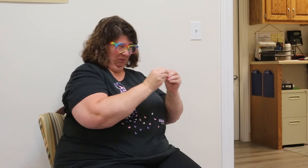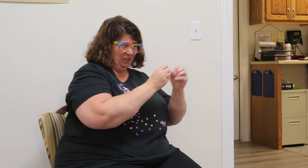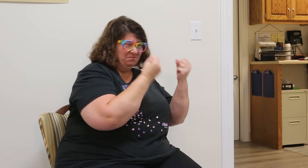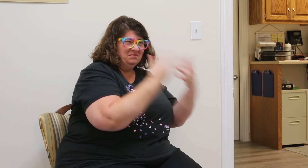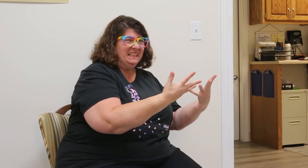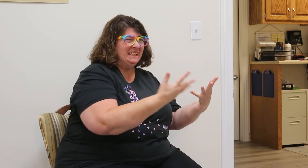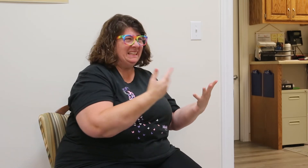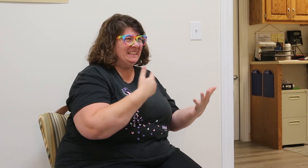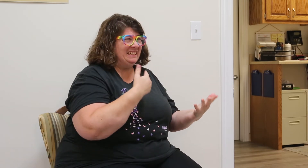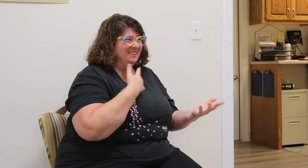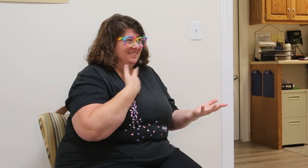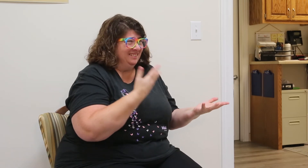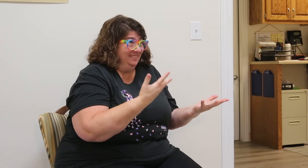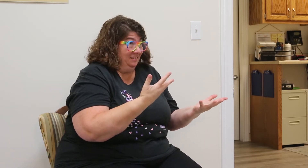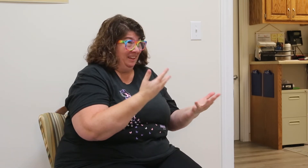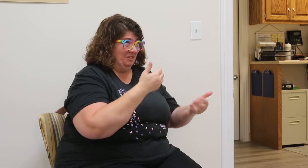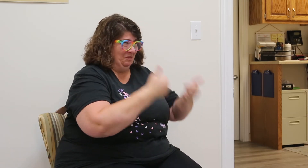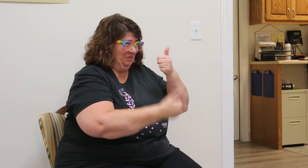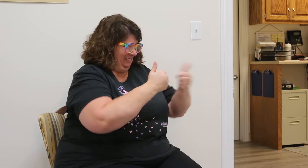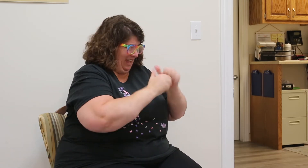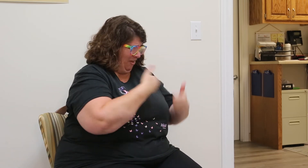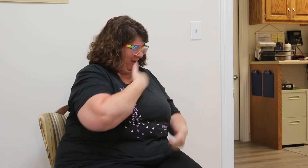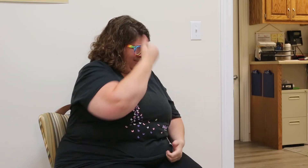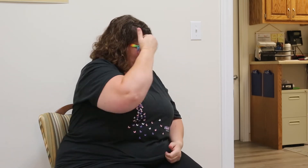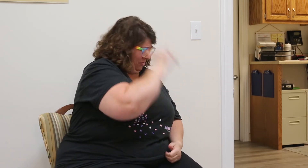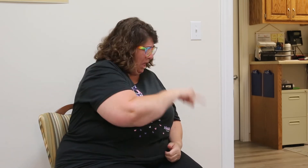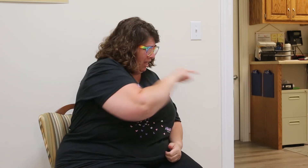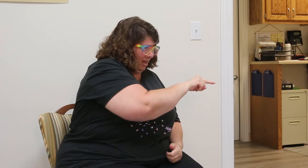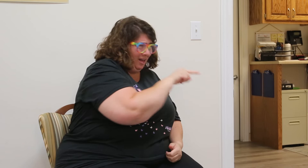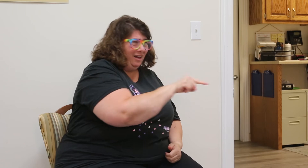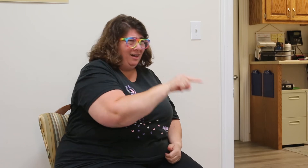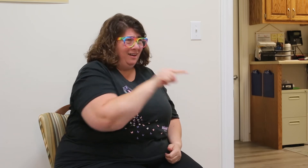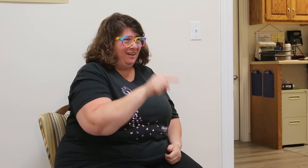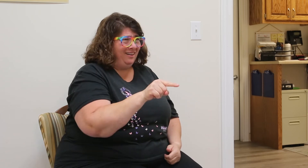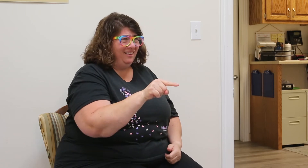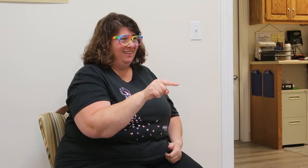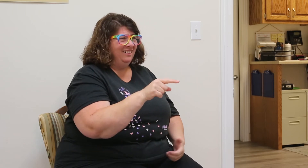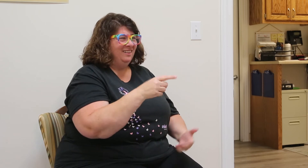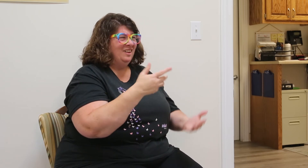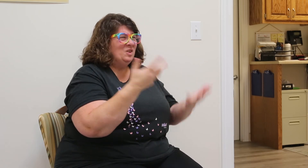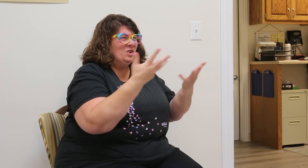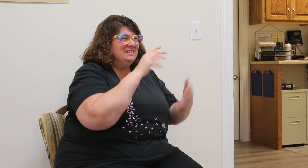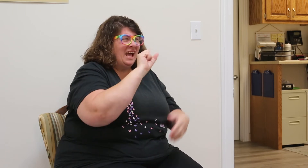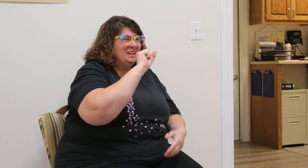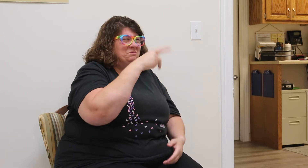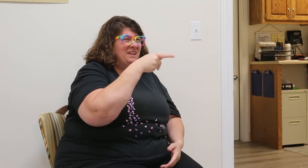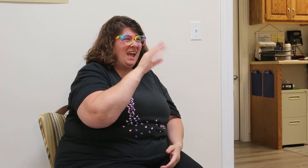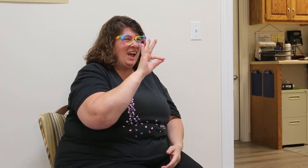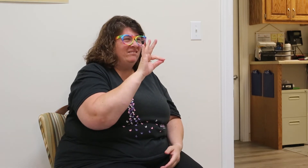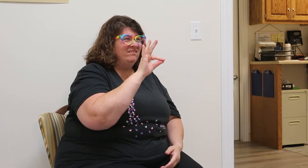There are bottles with different numbers with SPF. I try to figure out which lotion is best for me.